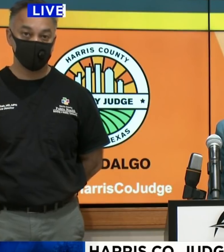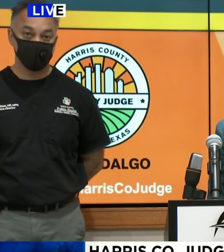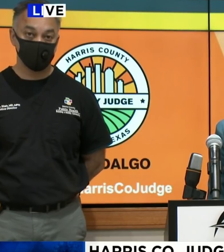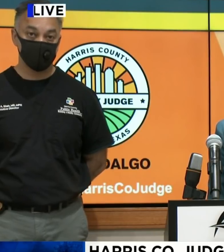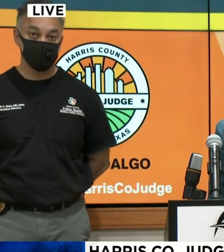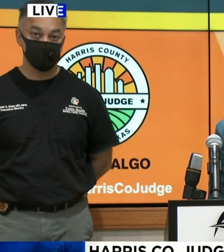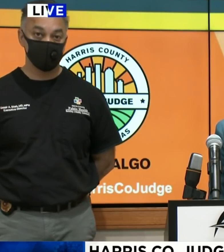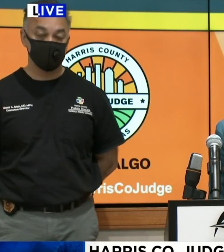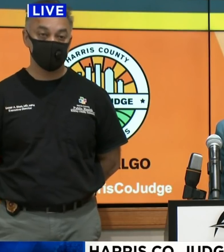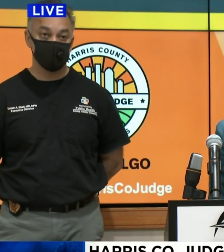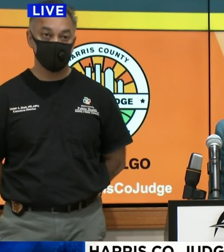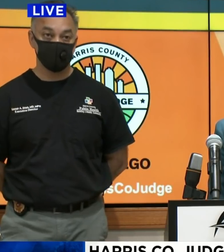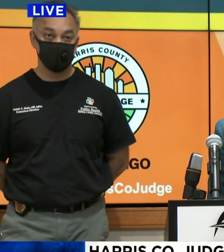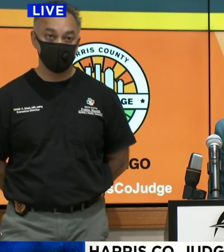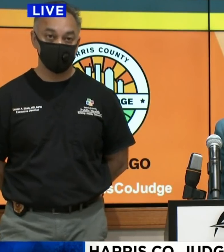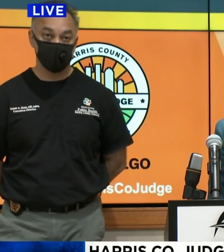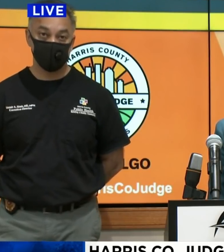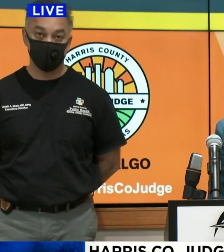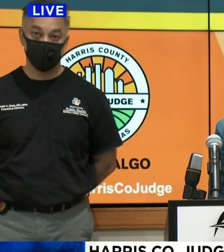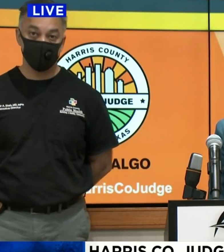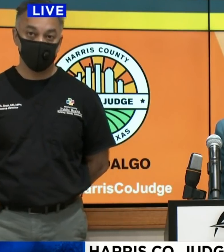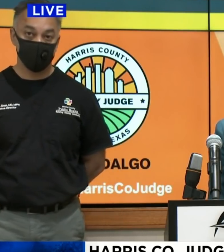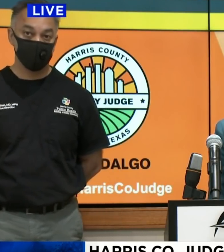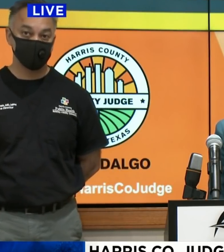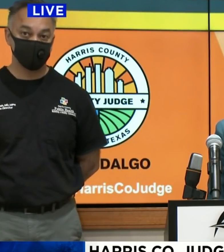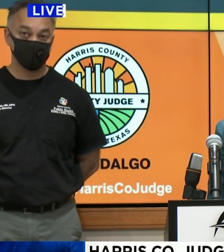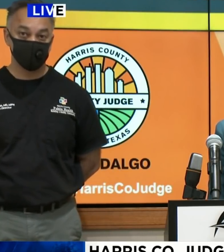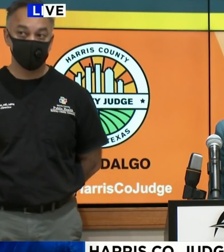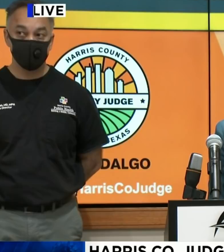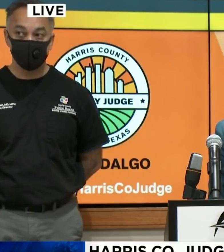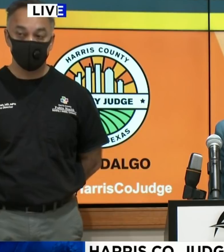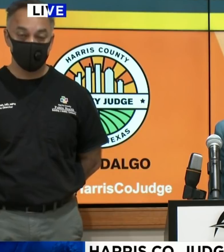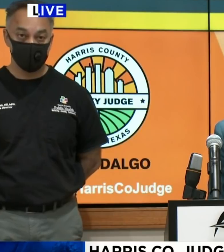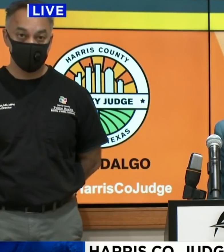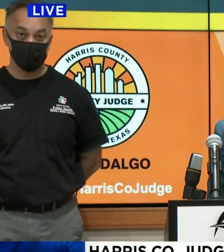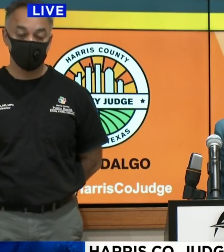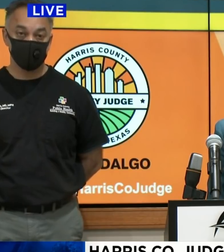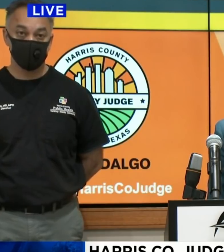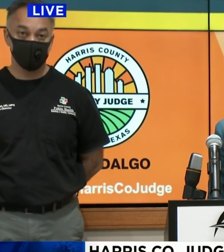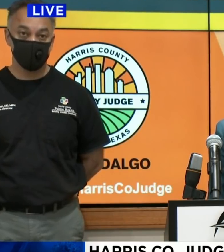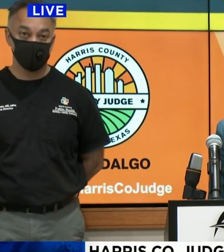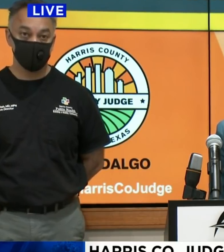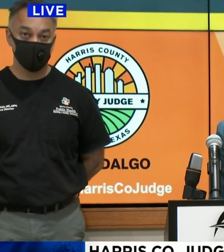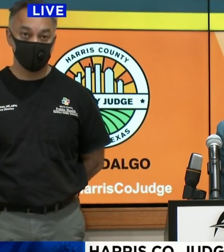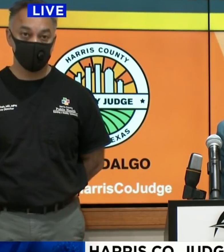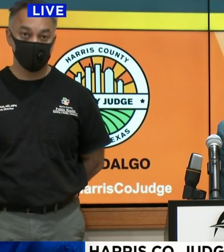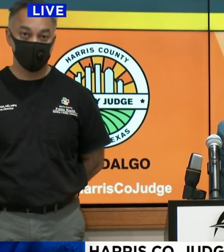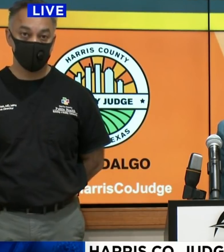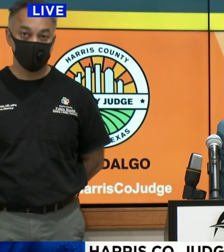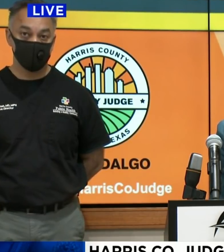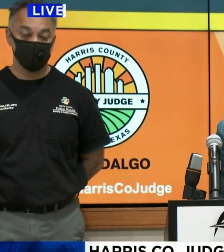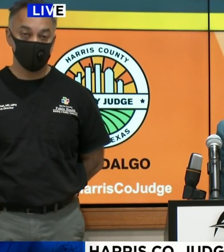excuse me we’ve seen that expansion happened last week in expansion happened last week in 2 more sites, 2 more sites, one in pasedena and one on one in pasedena and one on Westheimer and highway 6 these